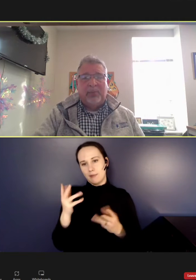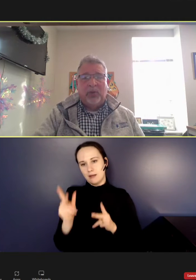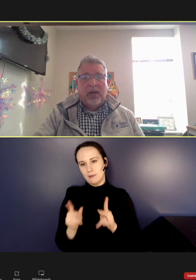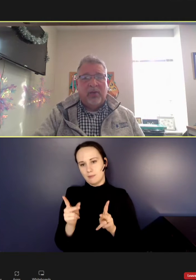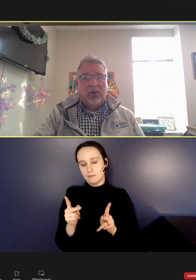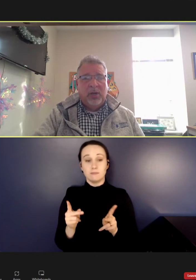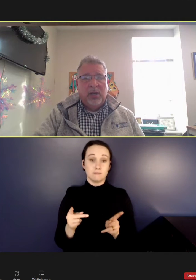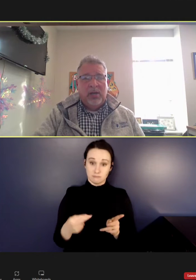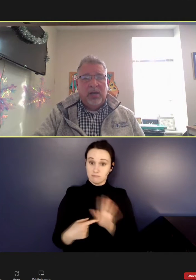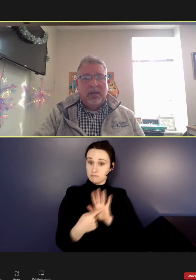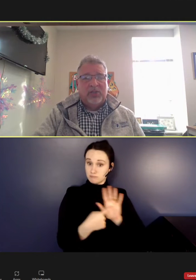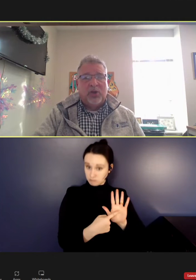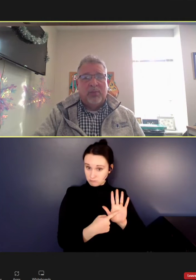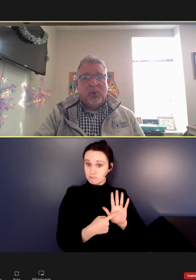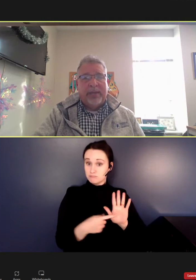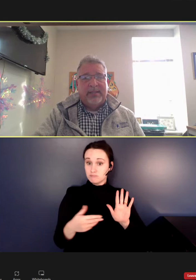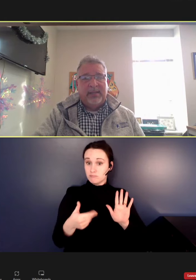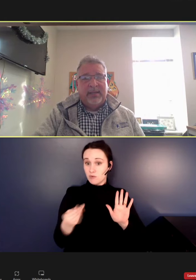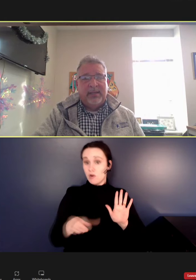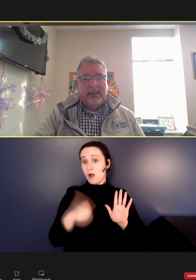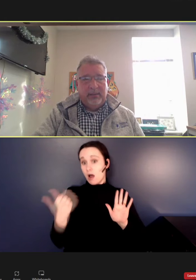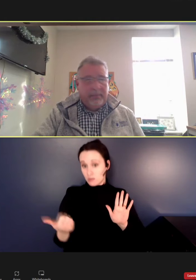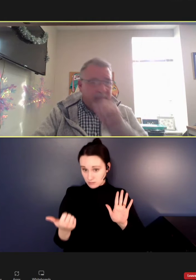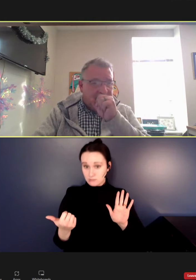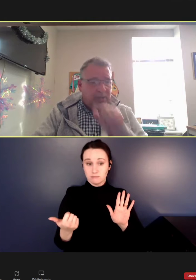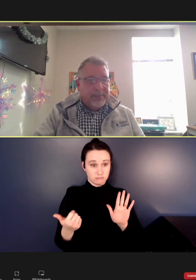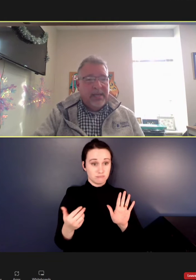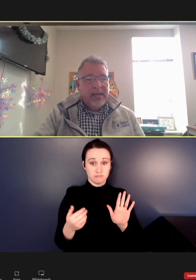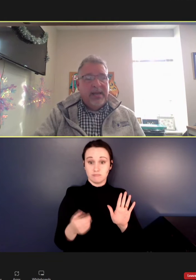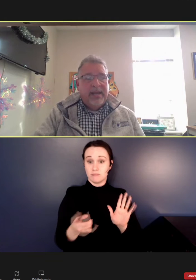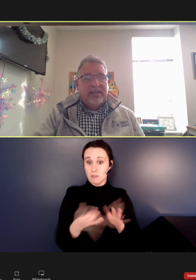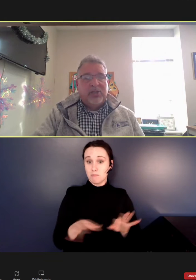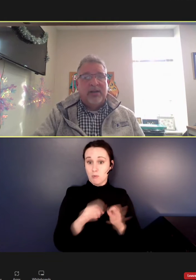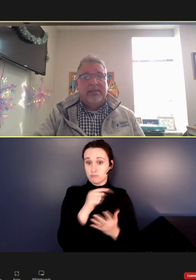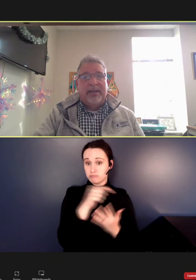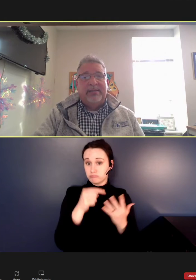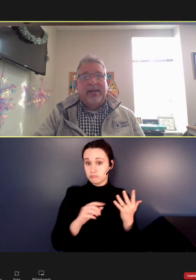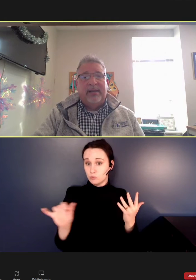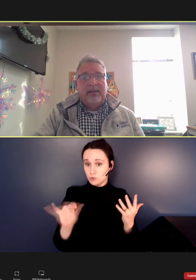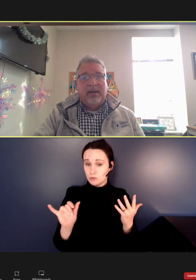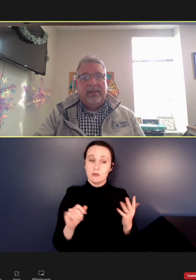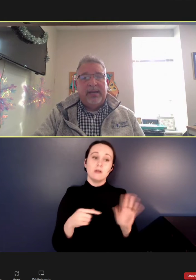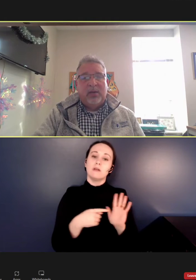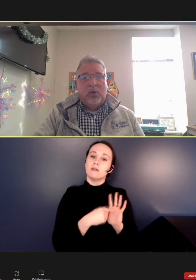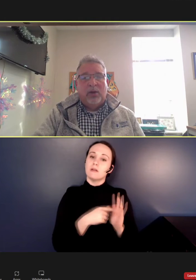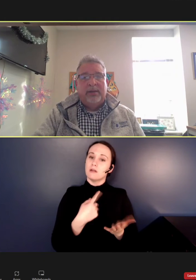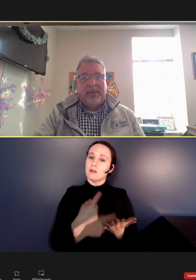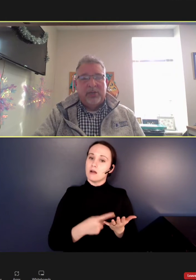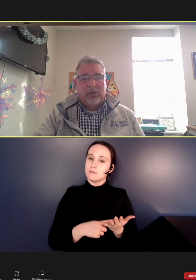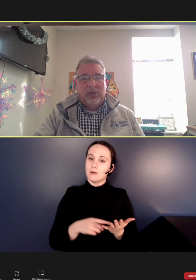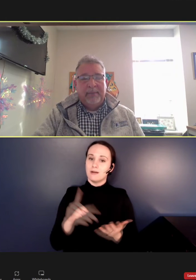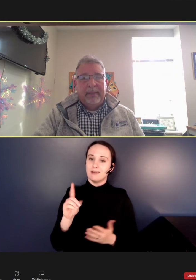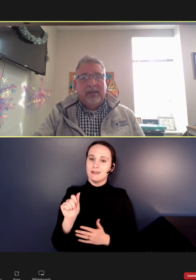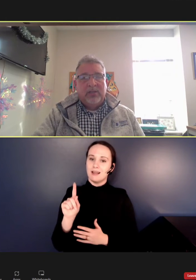couple of other strong points in [coughs], excuse me, as it talks about a data quality measure.